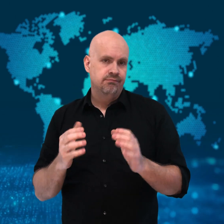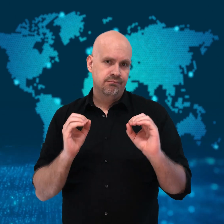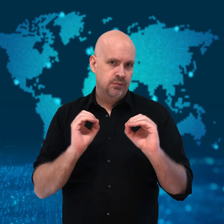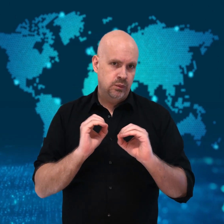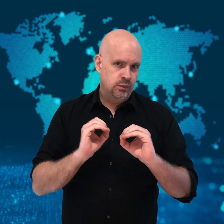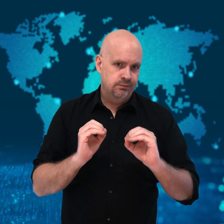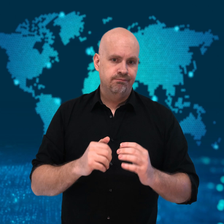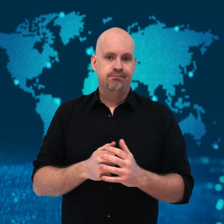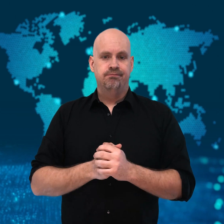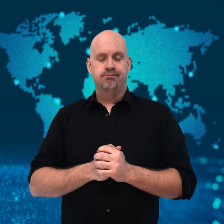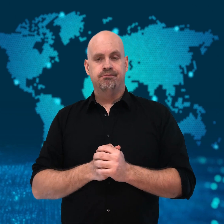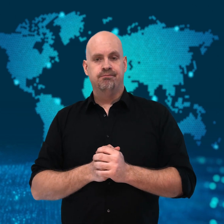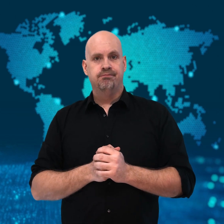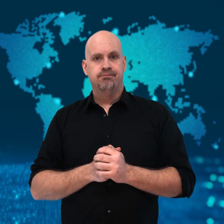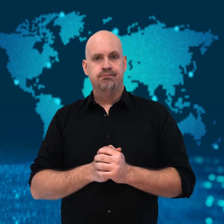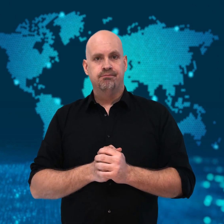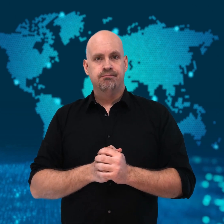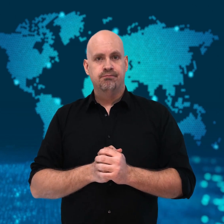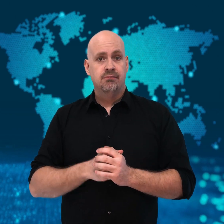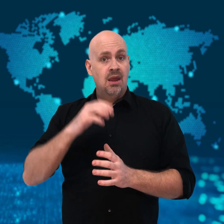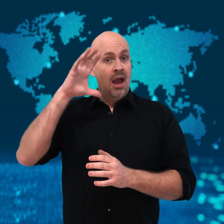by satellites in space.